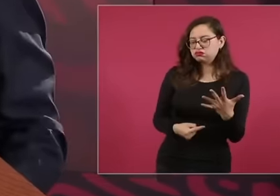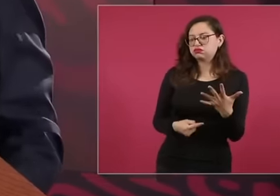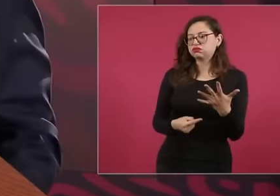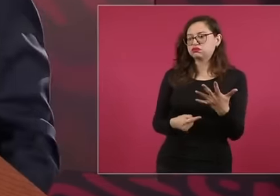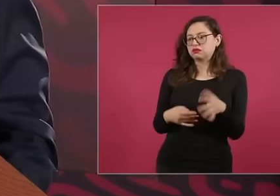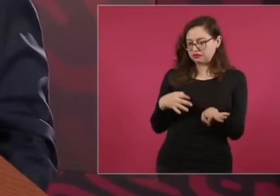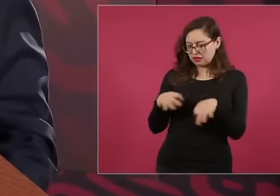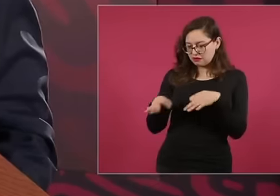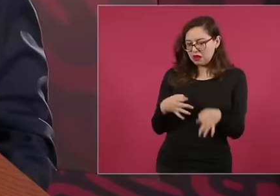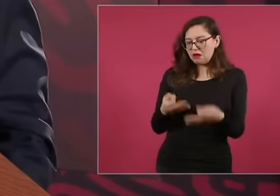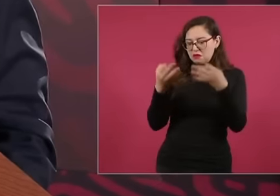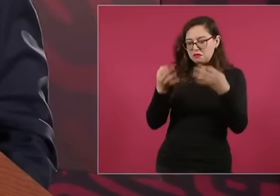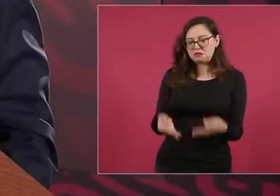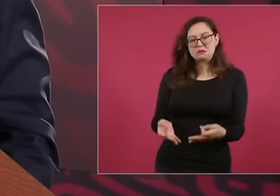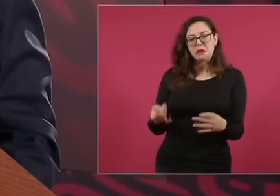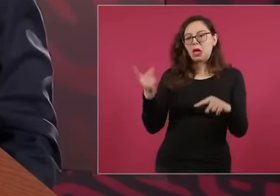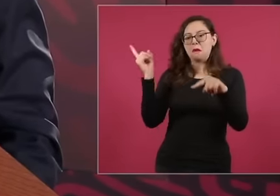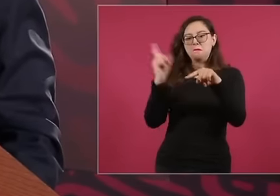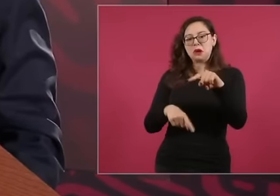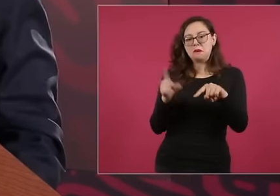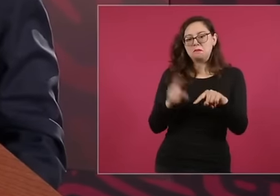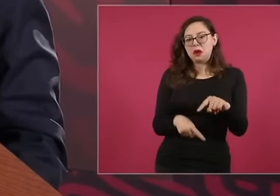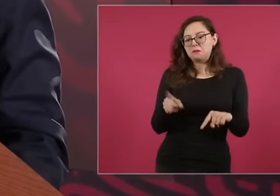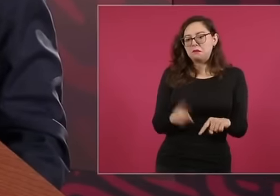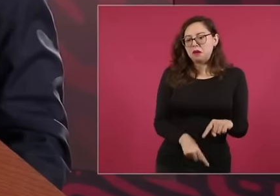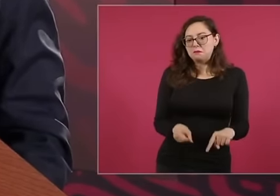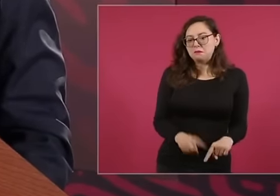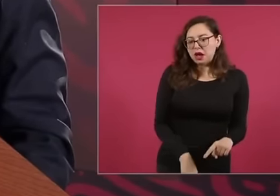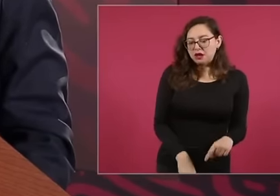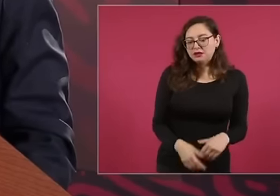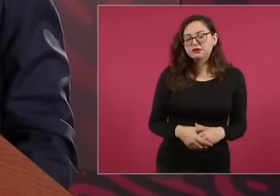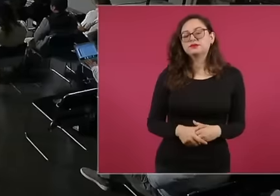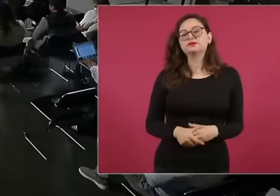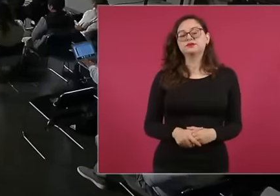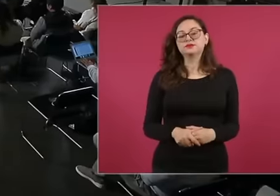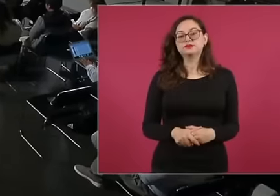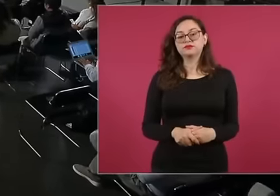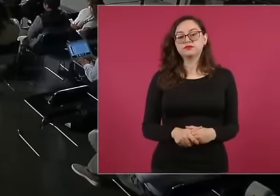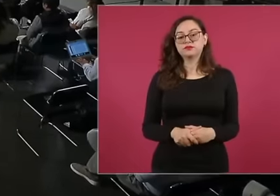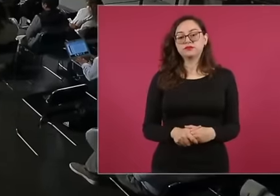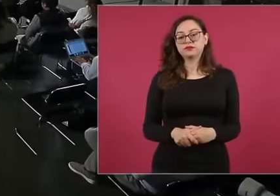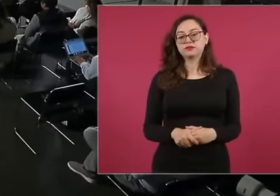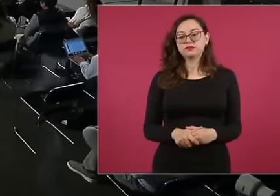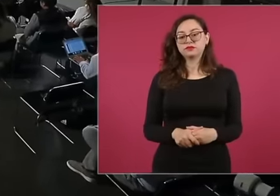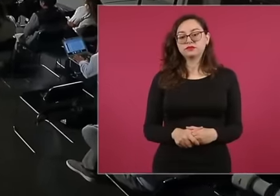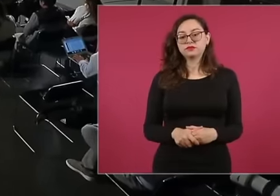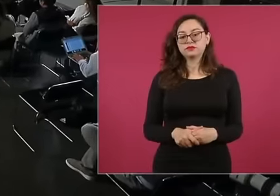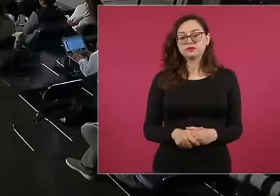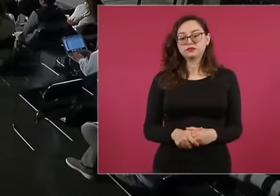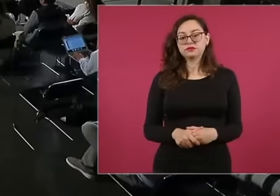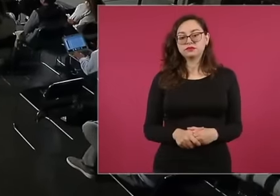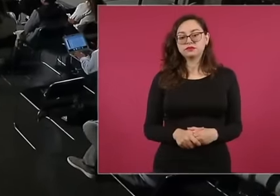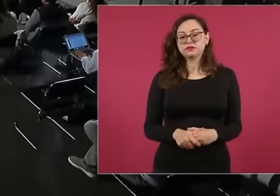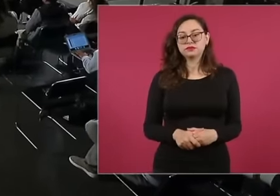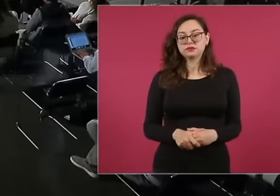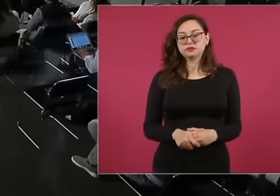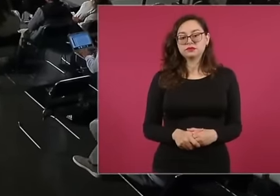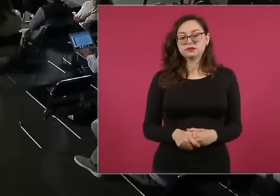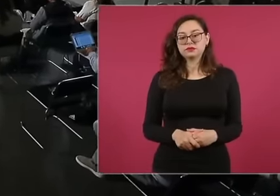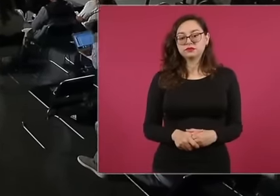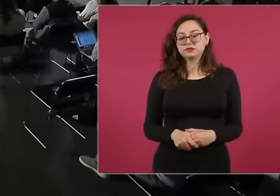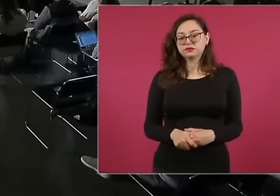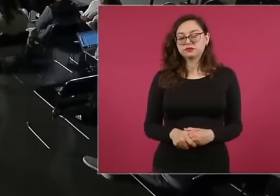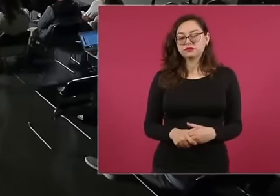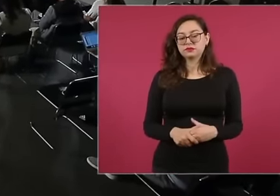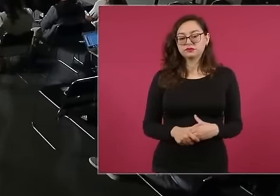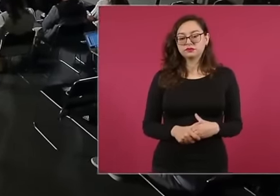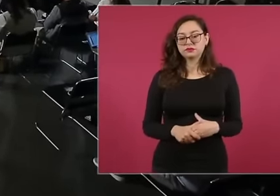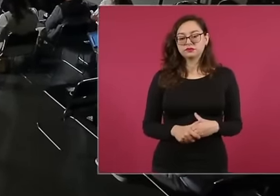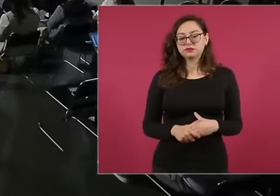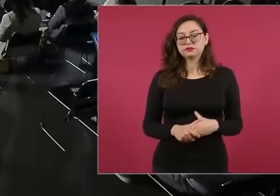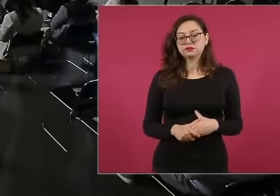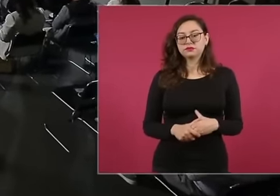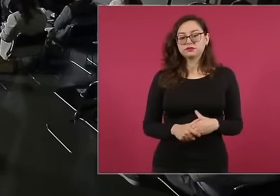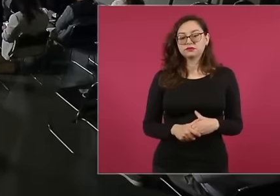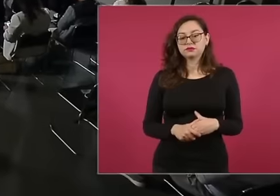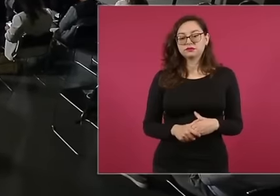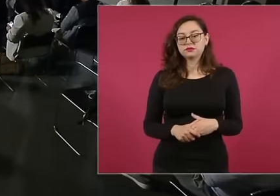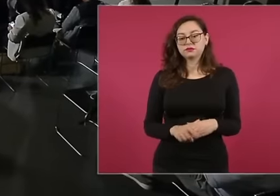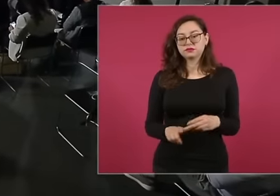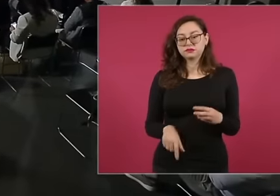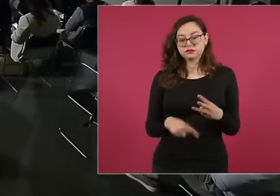, and they took away assets from the nation